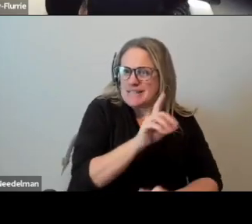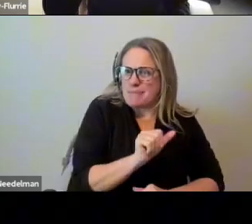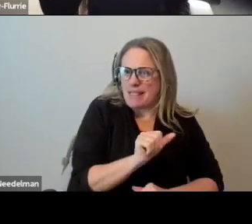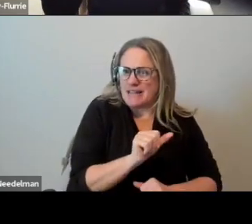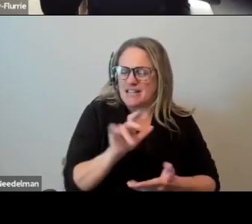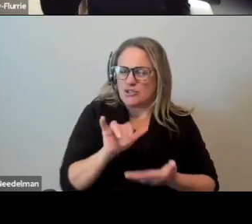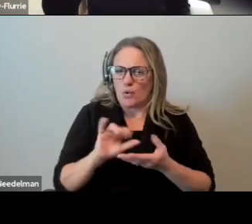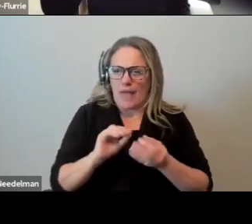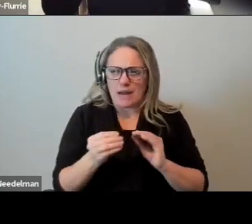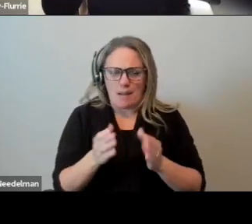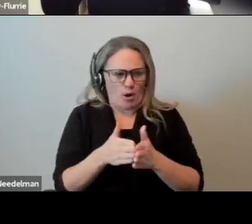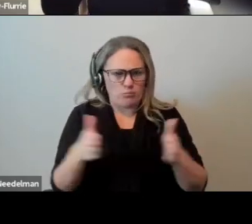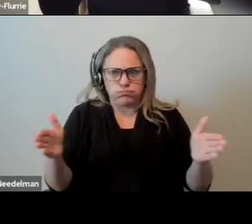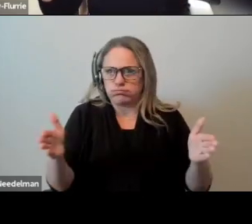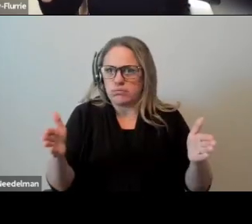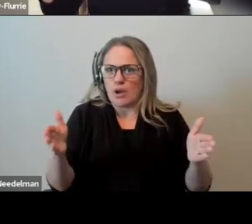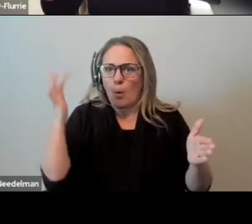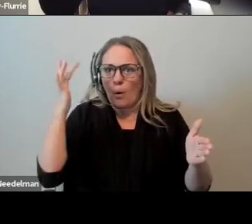Because accessibility makes it easier for everyone.